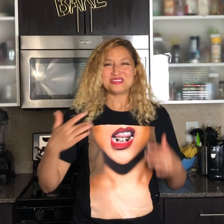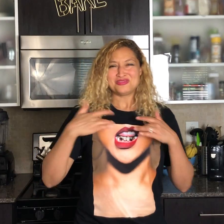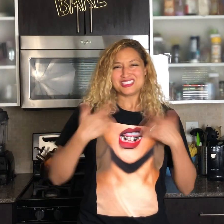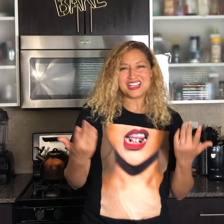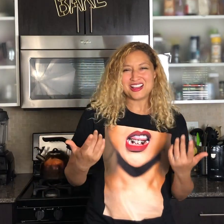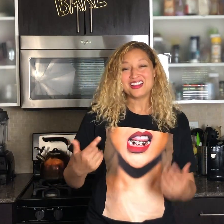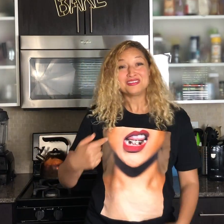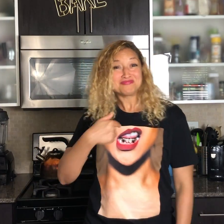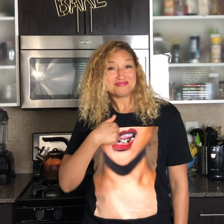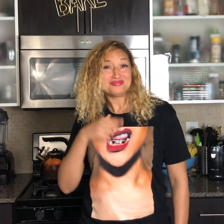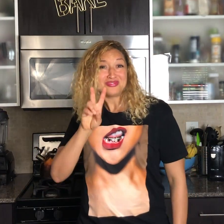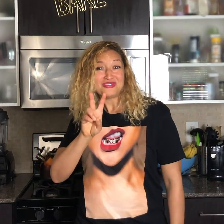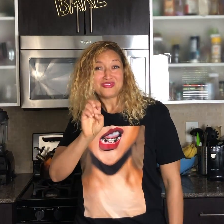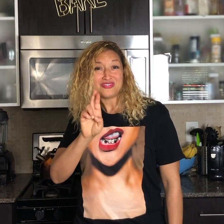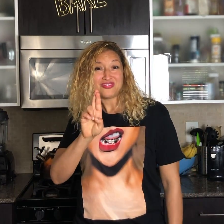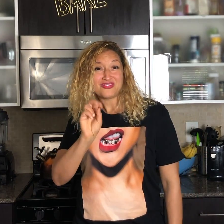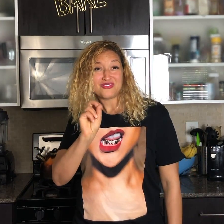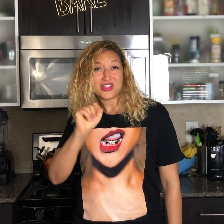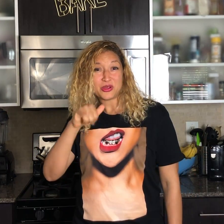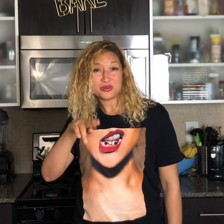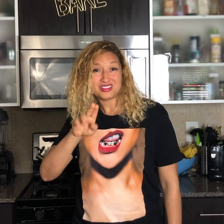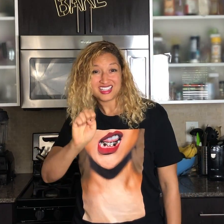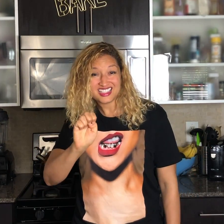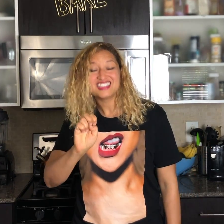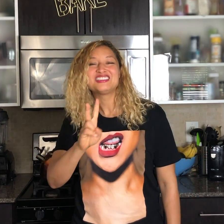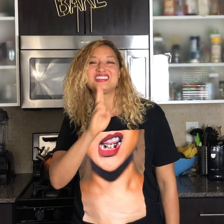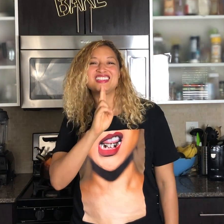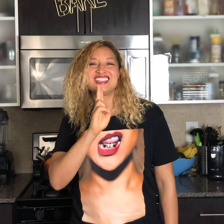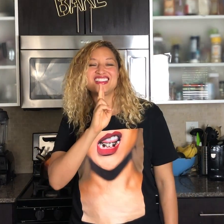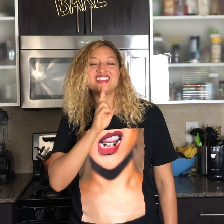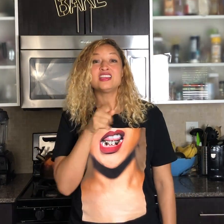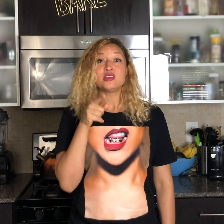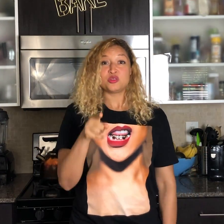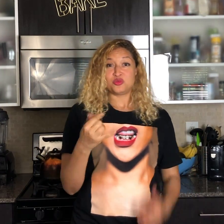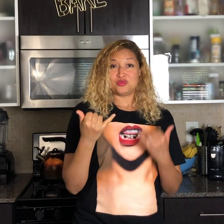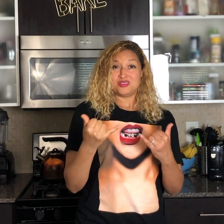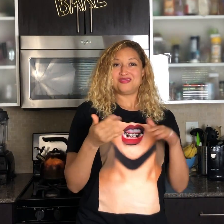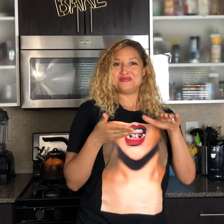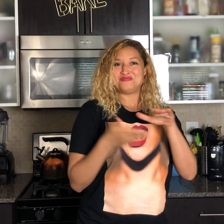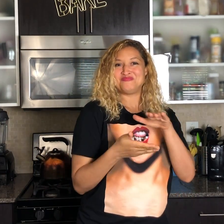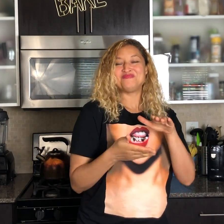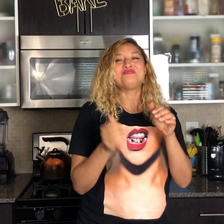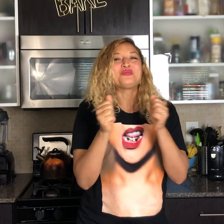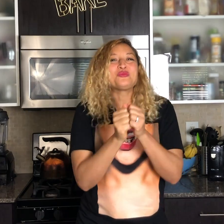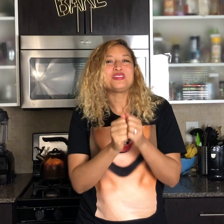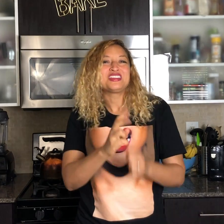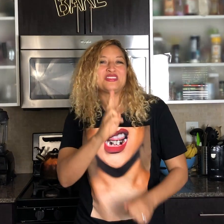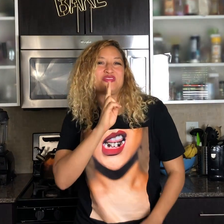What's up!? I'm Veronique. You are now Baking With V.